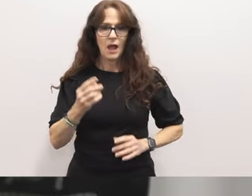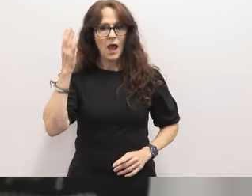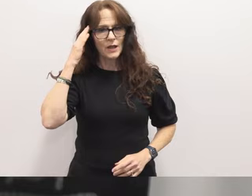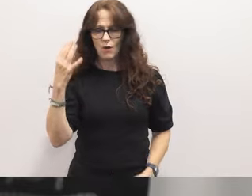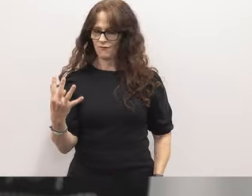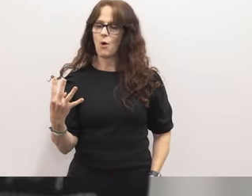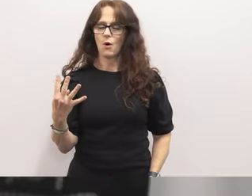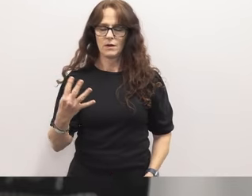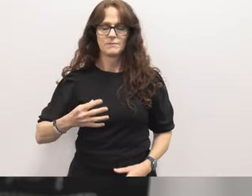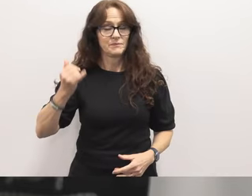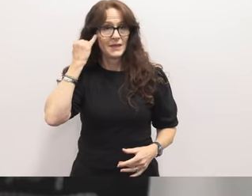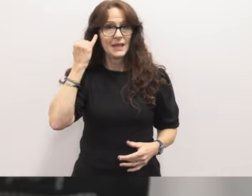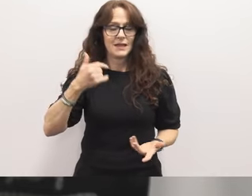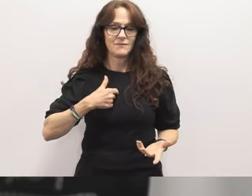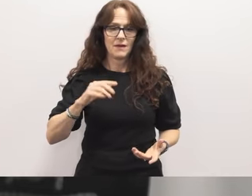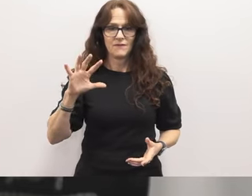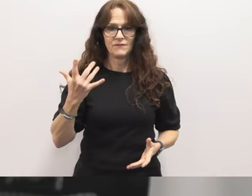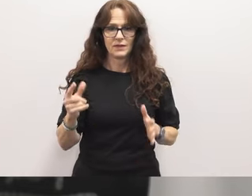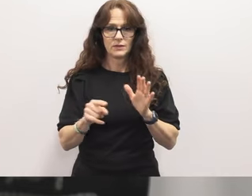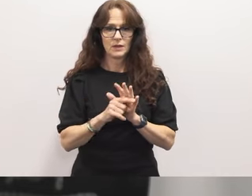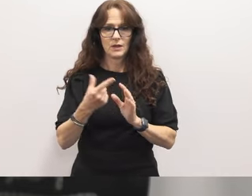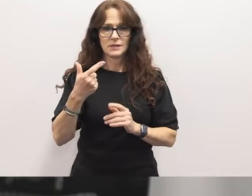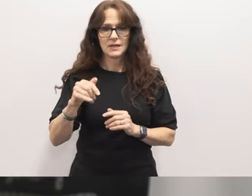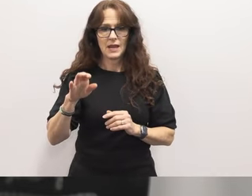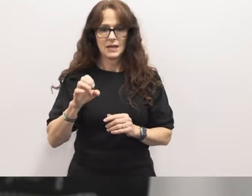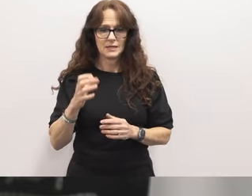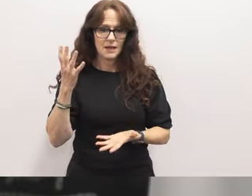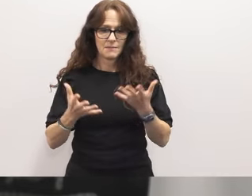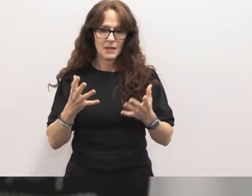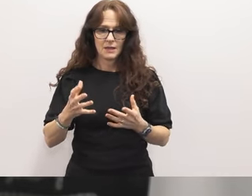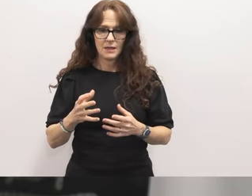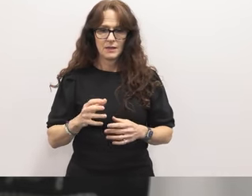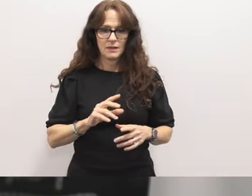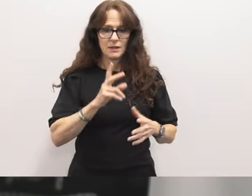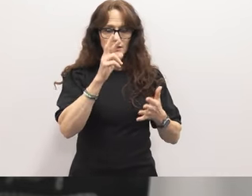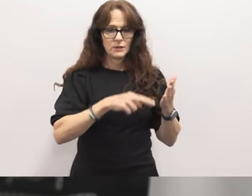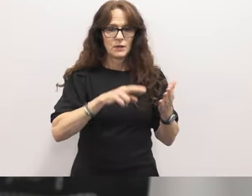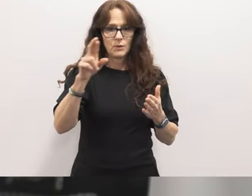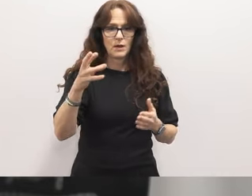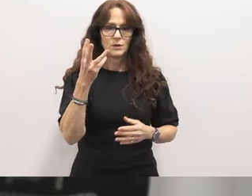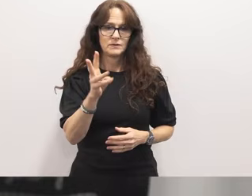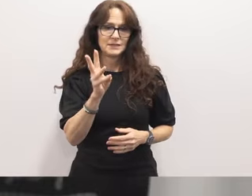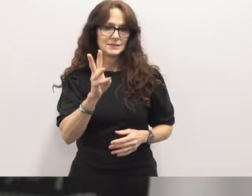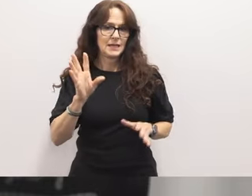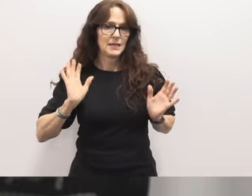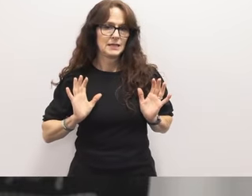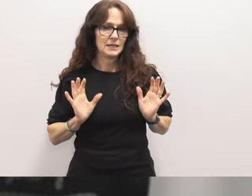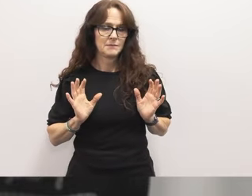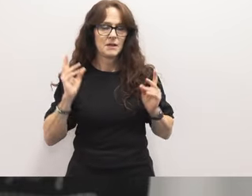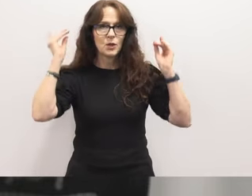If I am a fifth grade day student, maybe I say the square root of 16. But if you think about it,